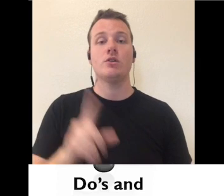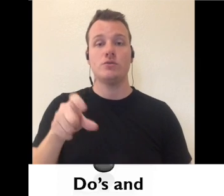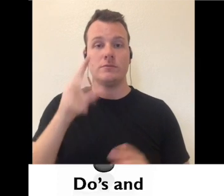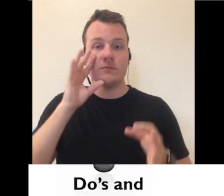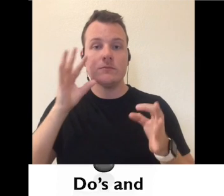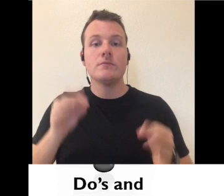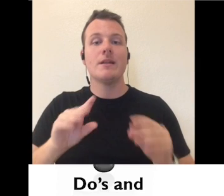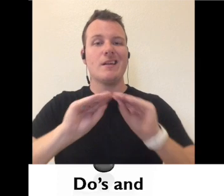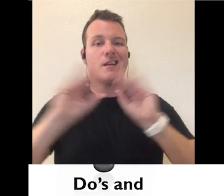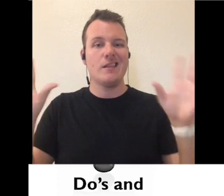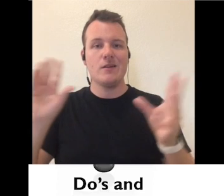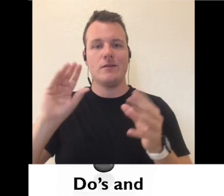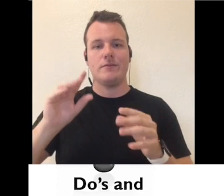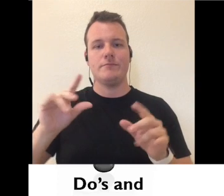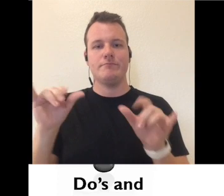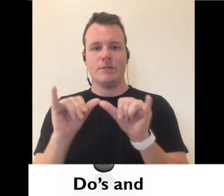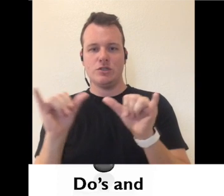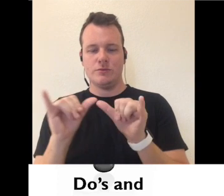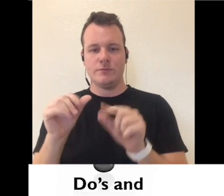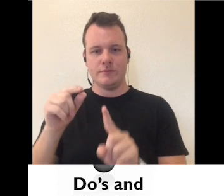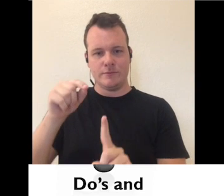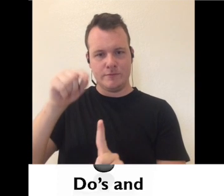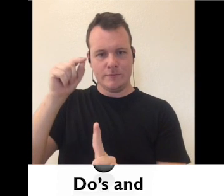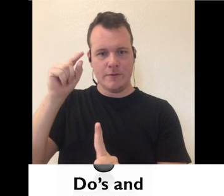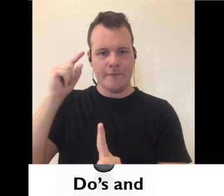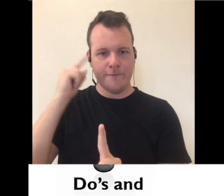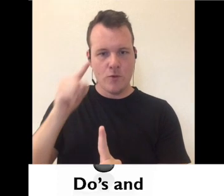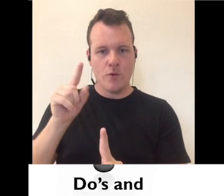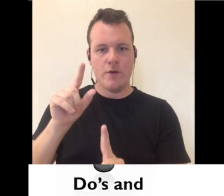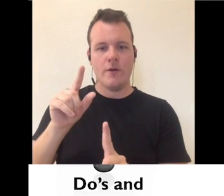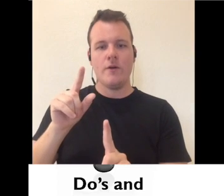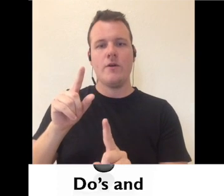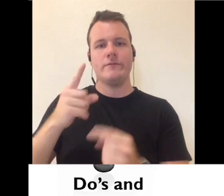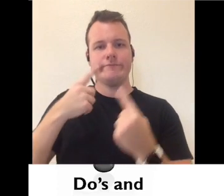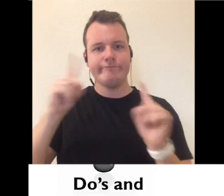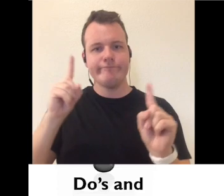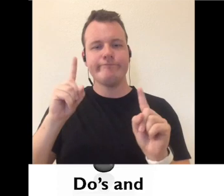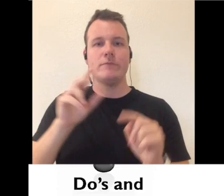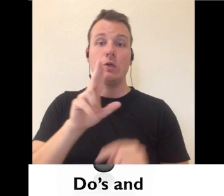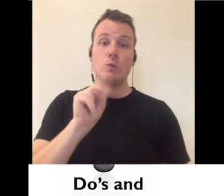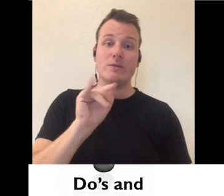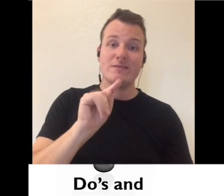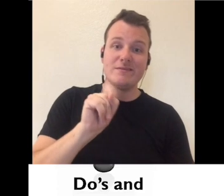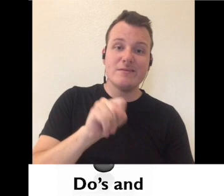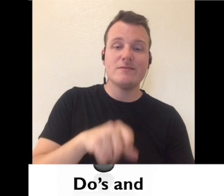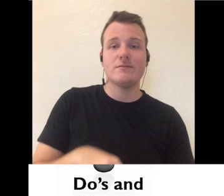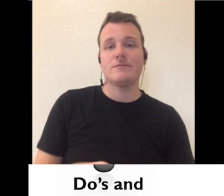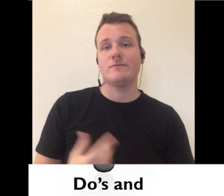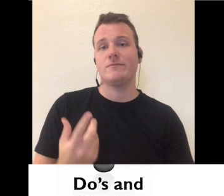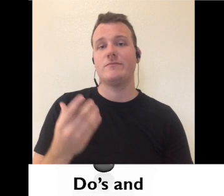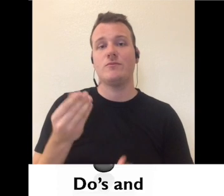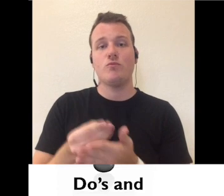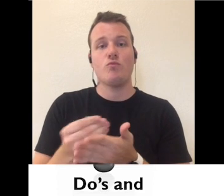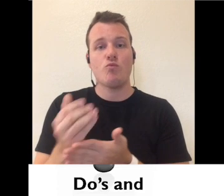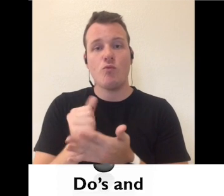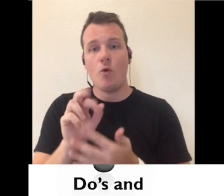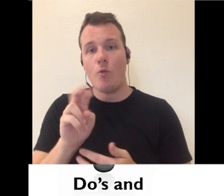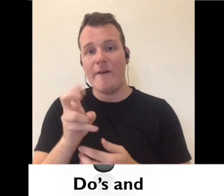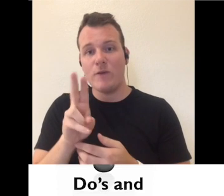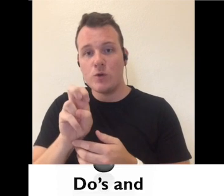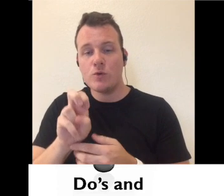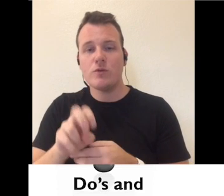achievement of the goals, some units or revenue, or something that's a clear